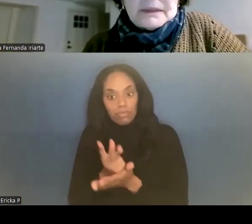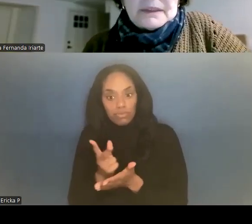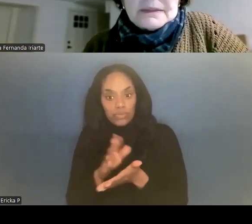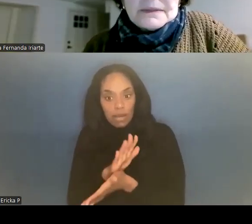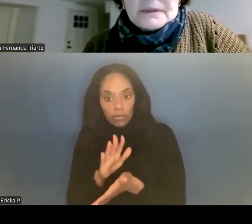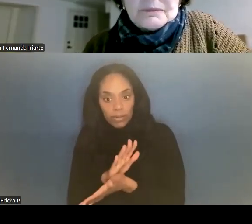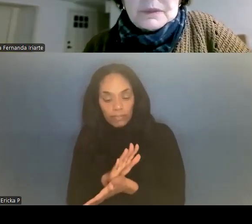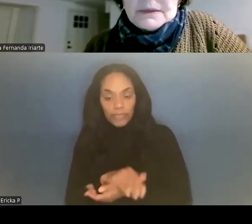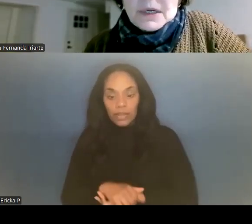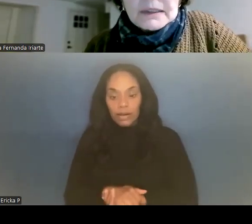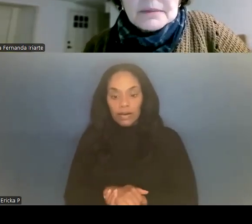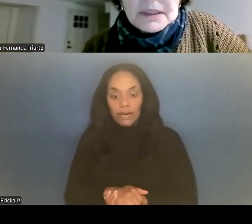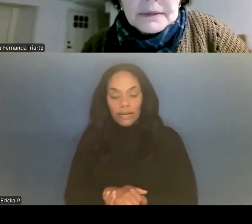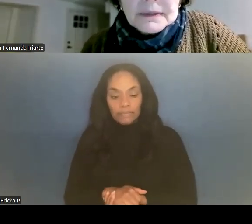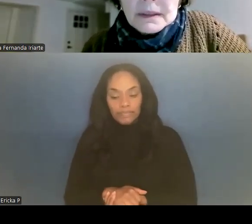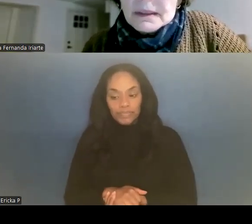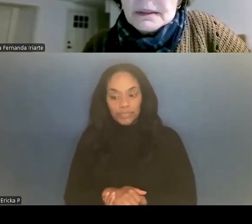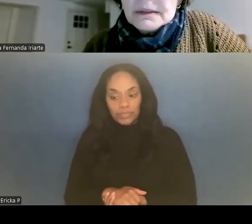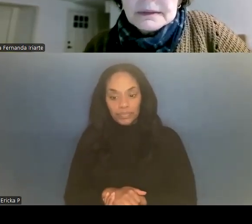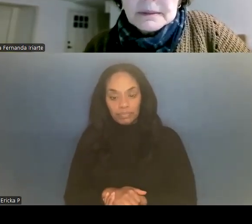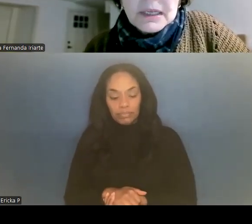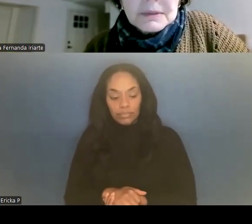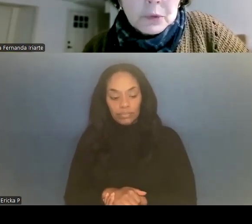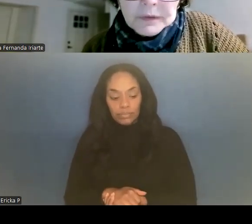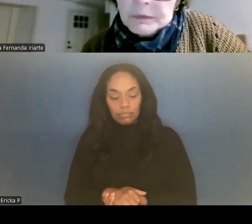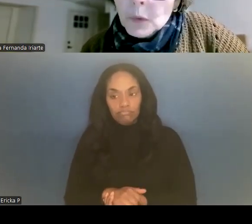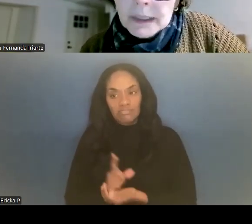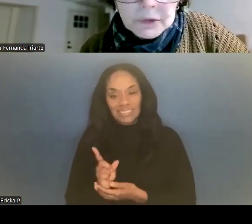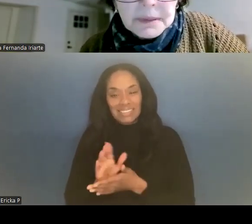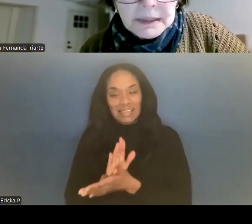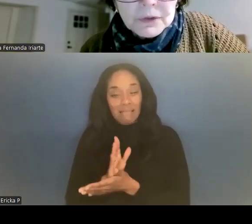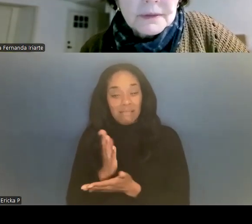And these these documents are sometimes more than 400 pages.